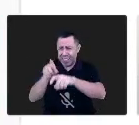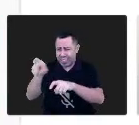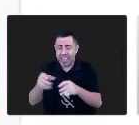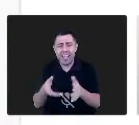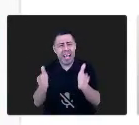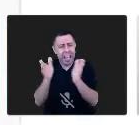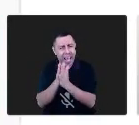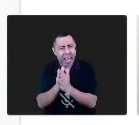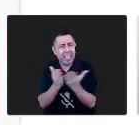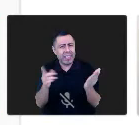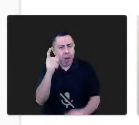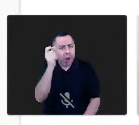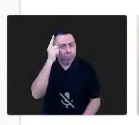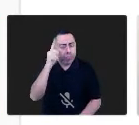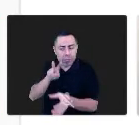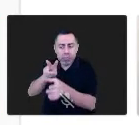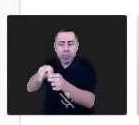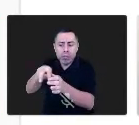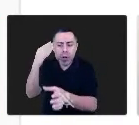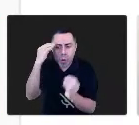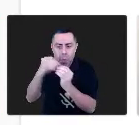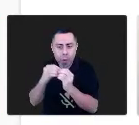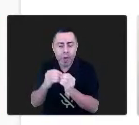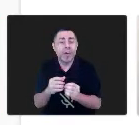want to work with smart people they want to know how you think and you asking someone who's doing